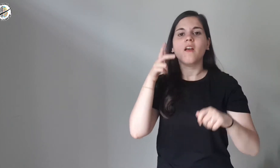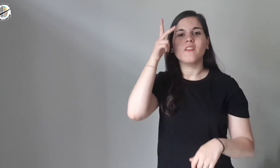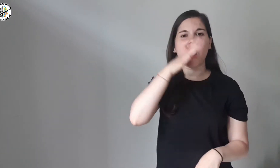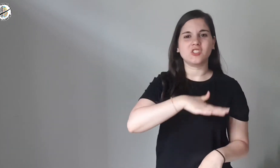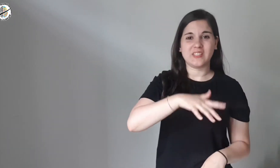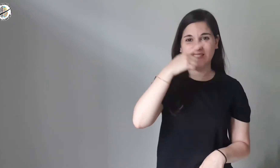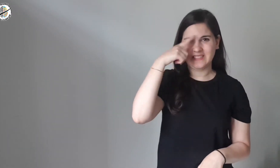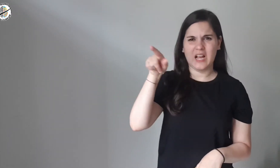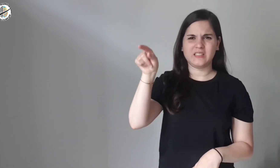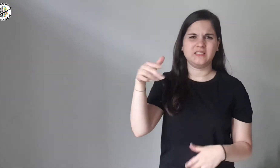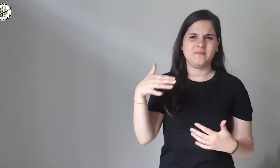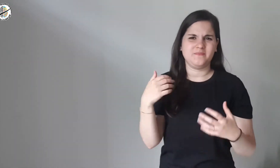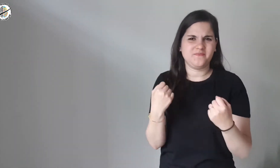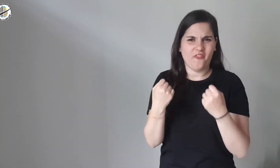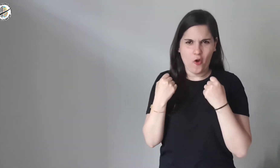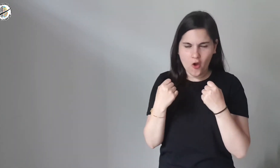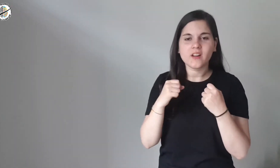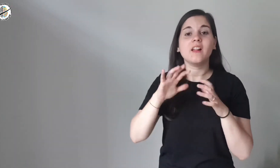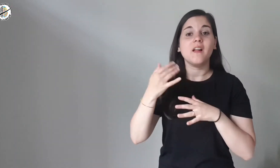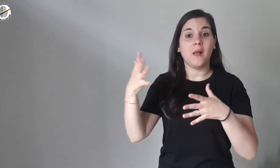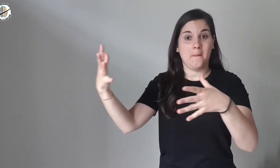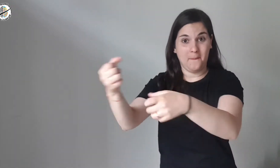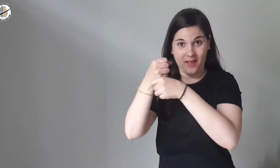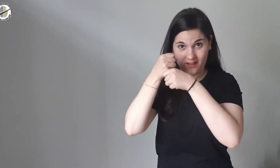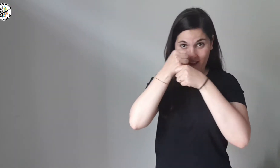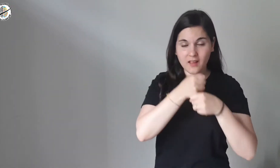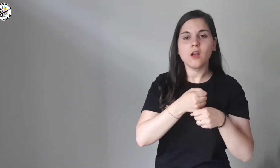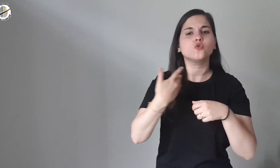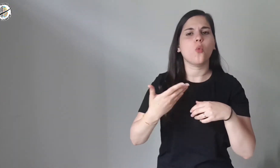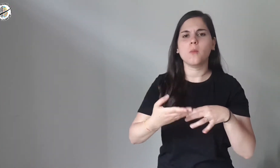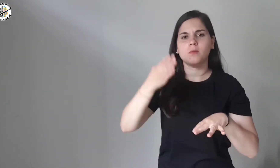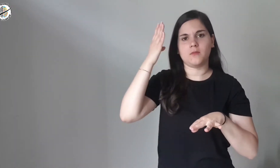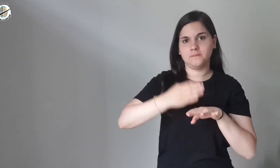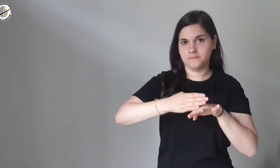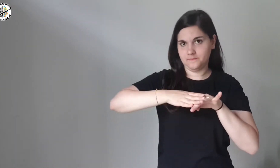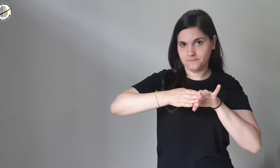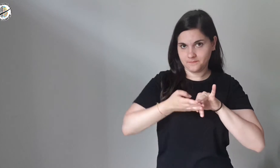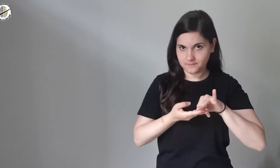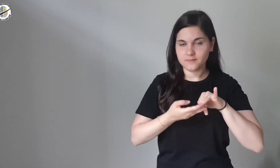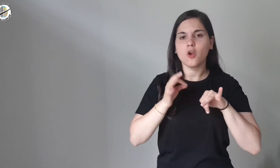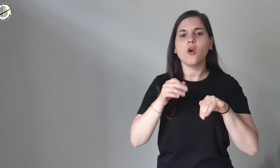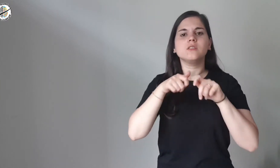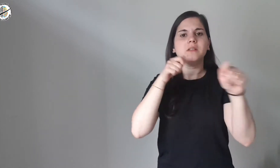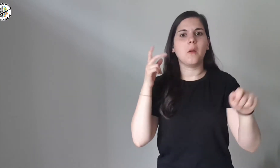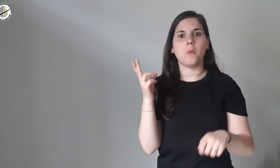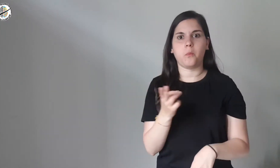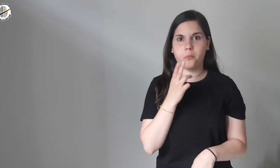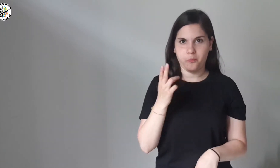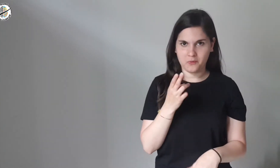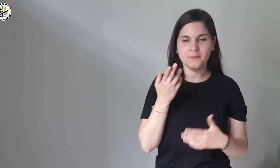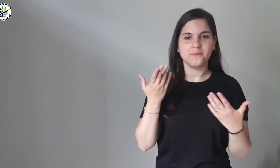, the French knew their strength and when they caught them they amputated the two fingers so they could not shoot the arrows.